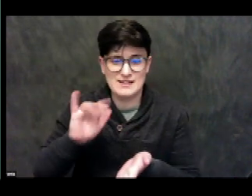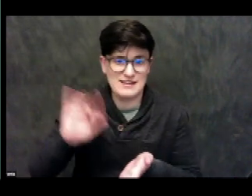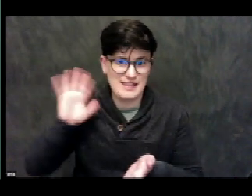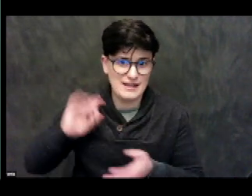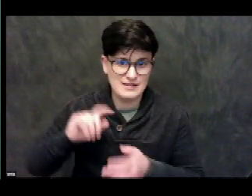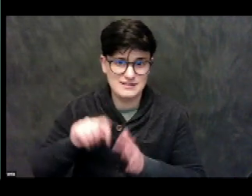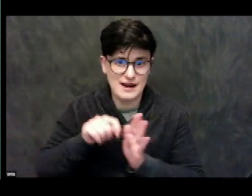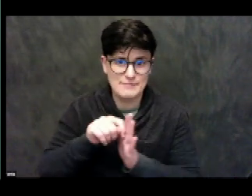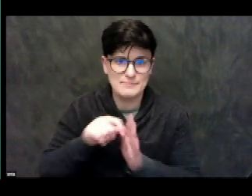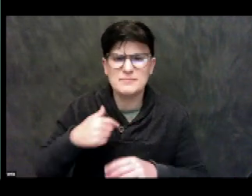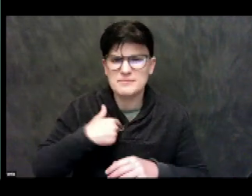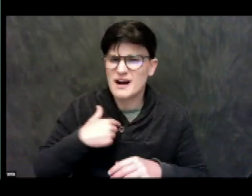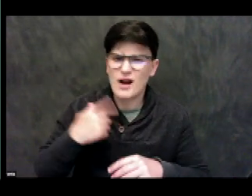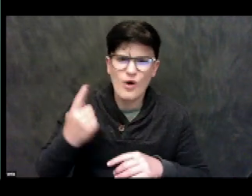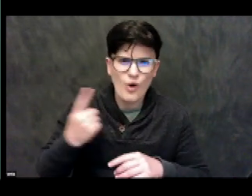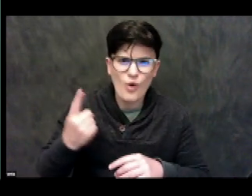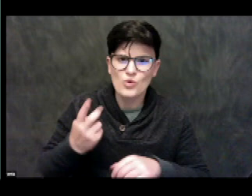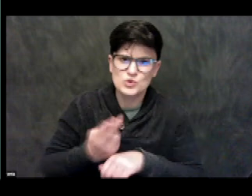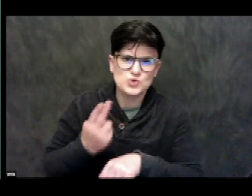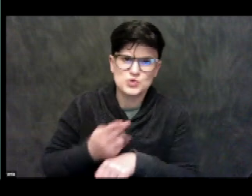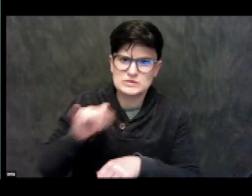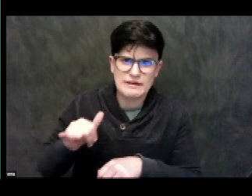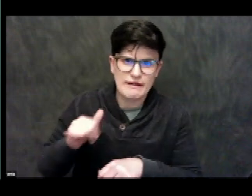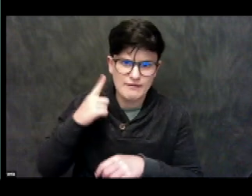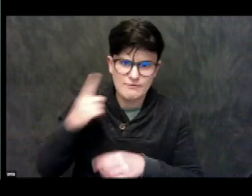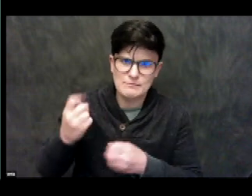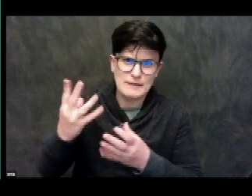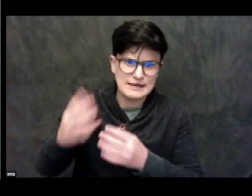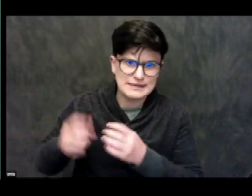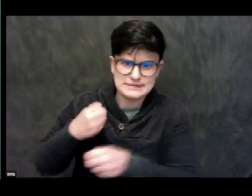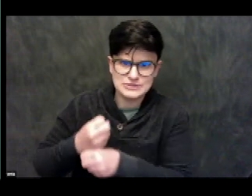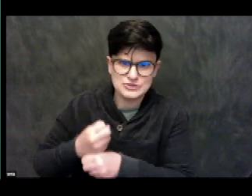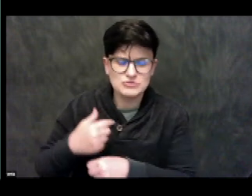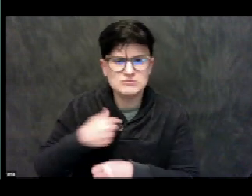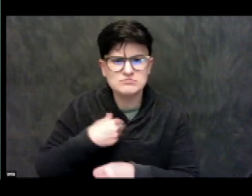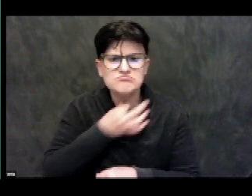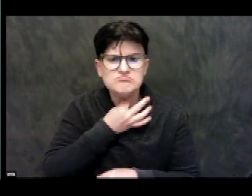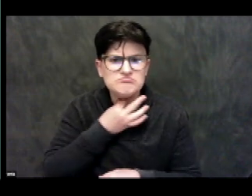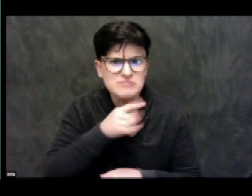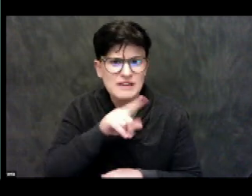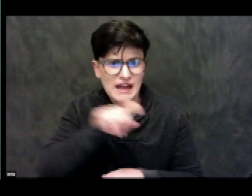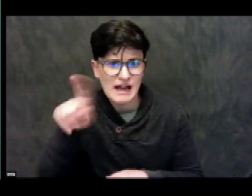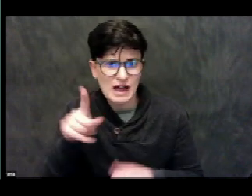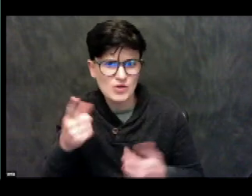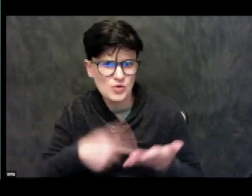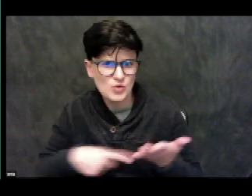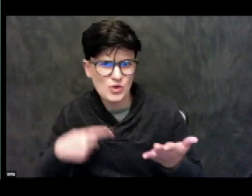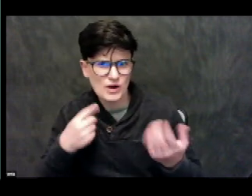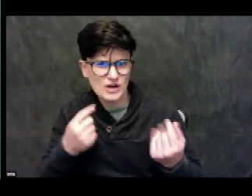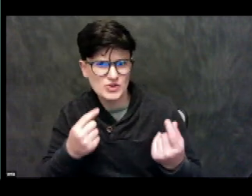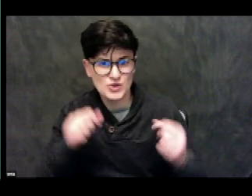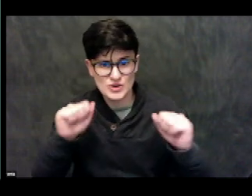And I wanted to know what do I do? Is there something safer I could switch to?